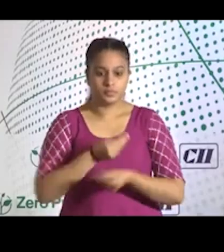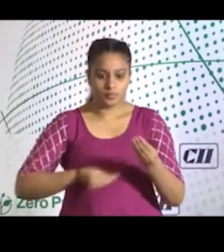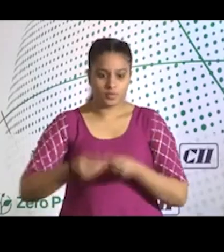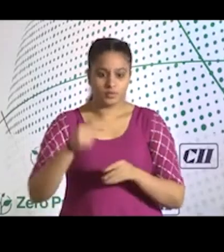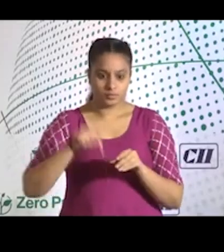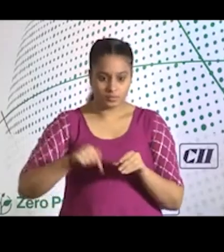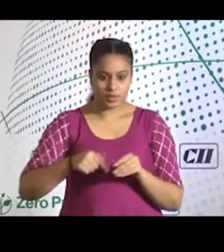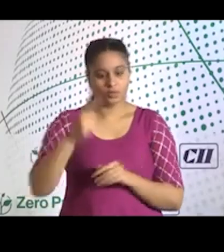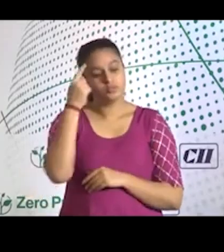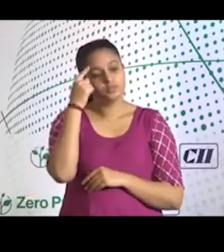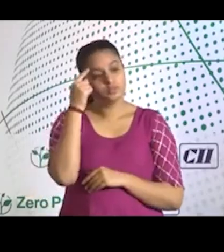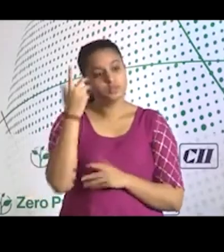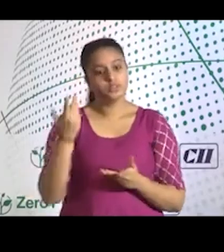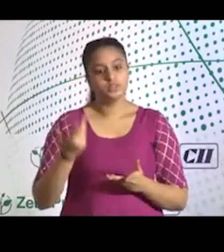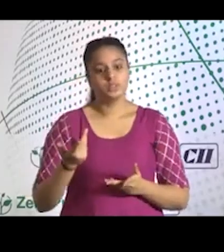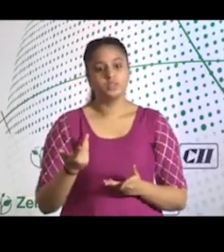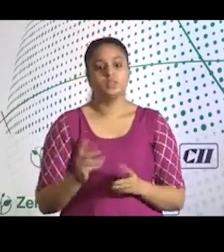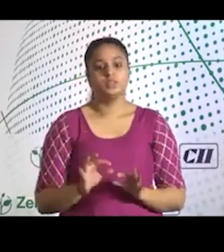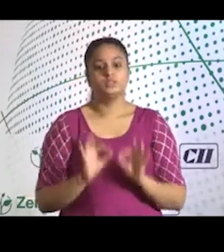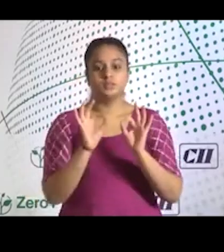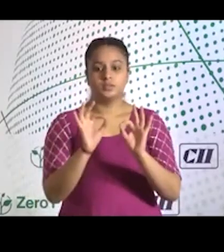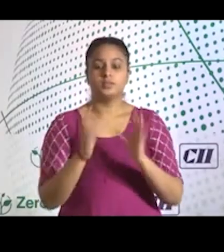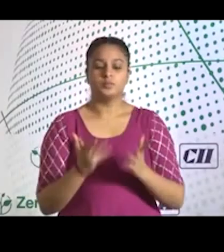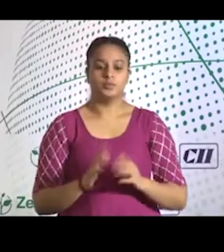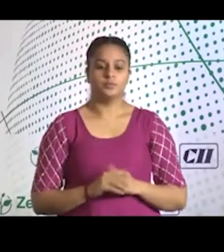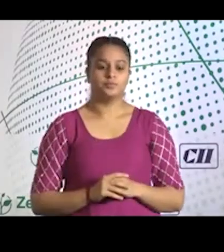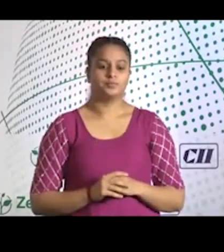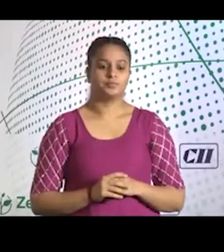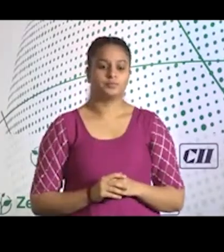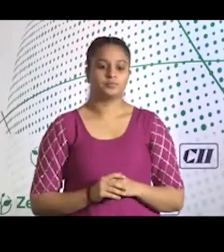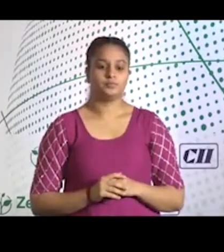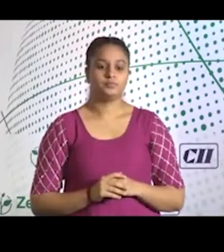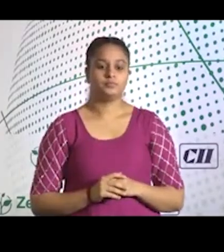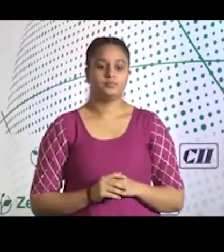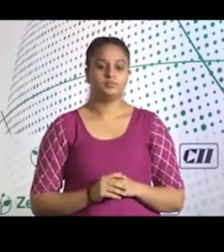And more about it later, I would love to hear what that is.